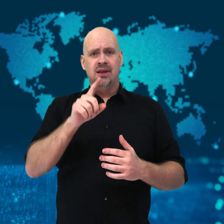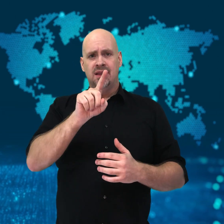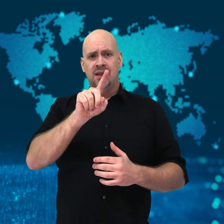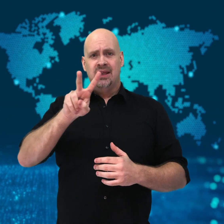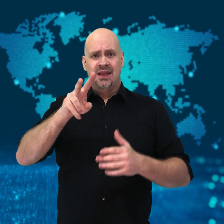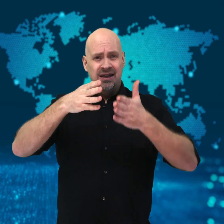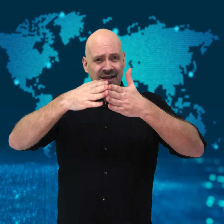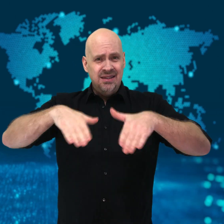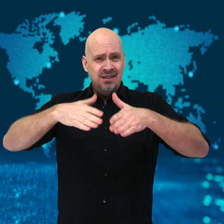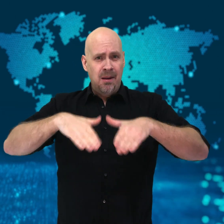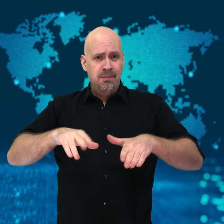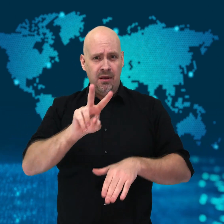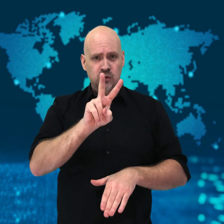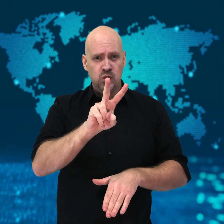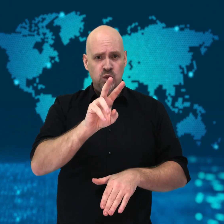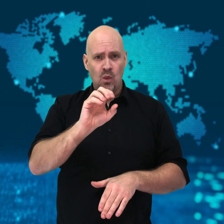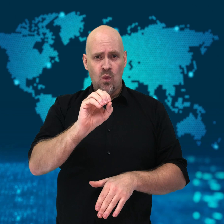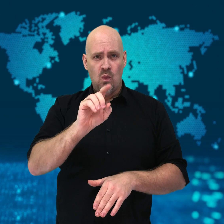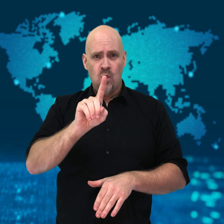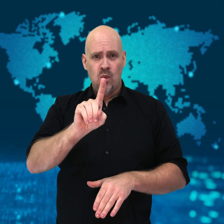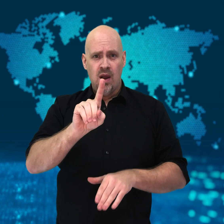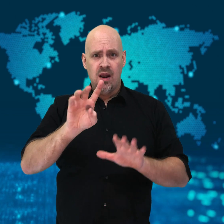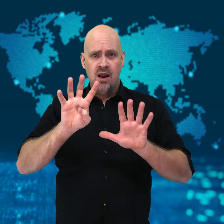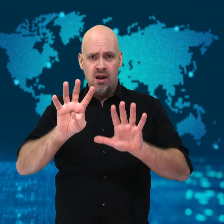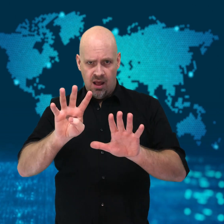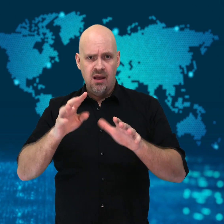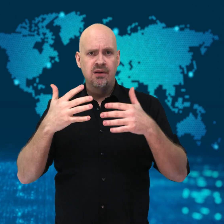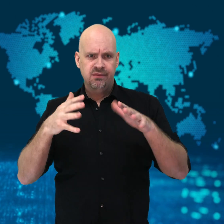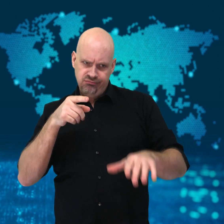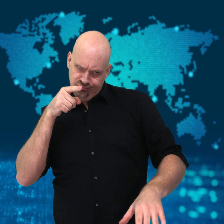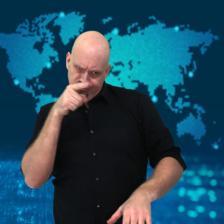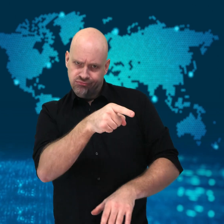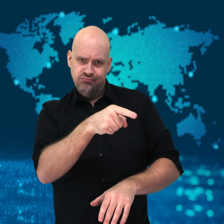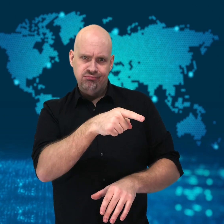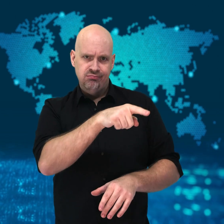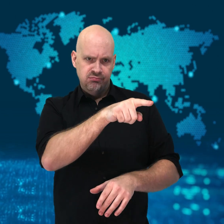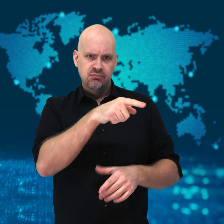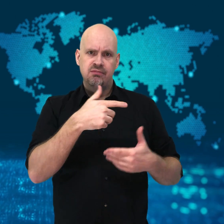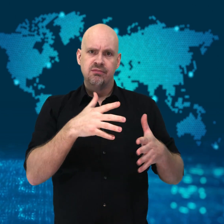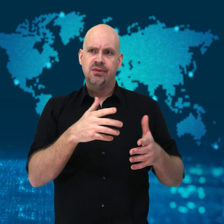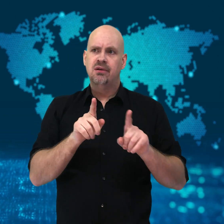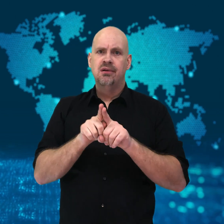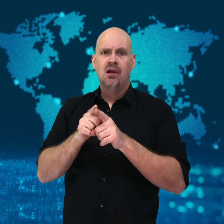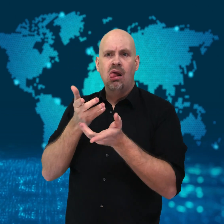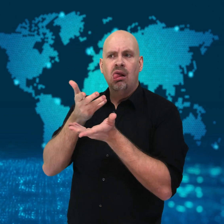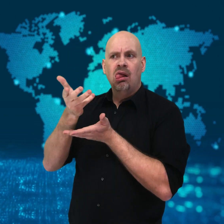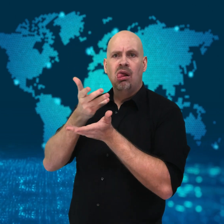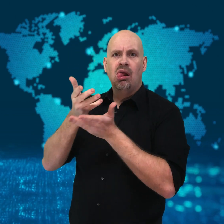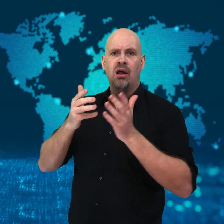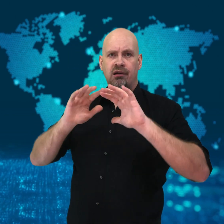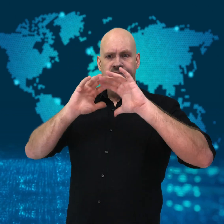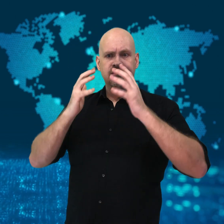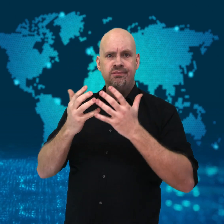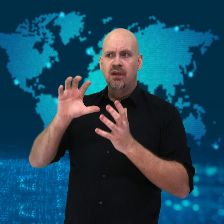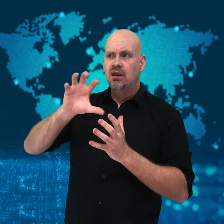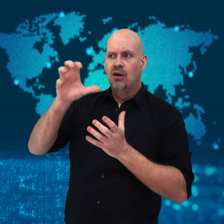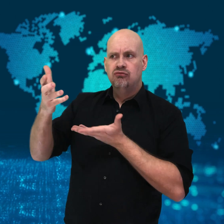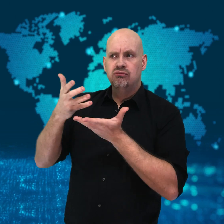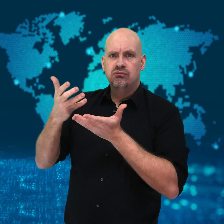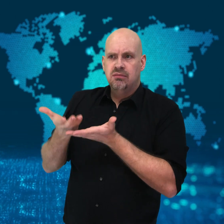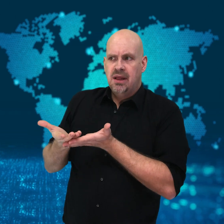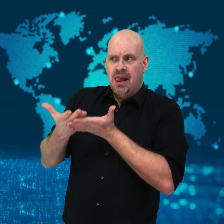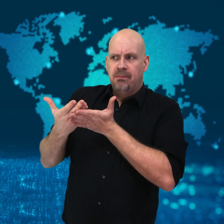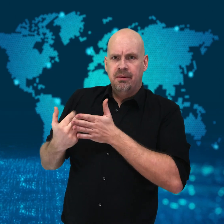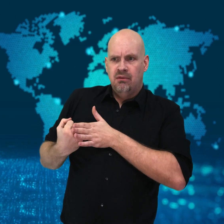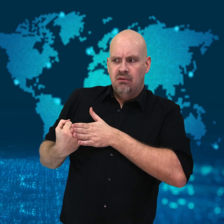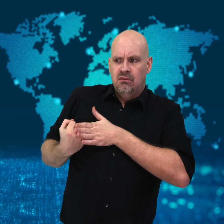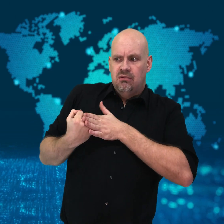when President Donald Trump was charged with allegedly soliciting